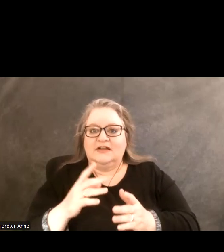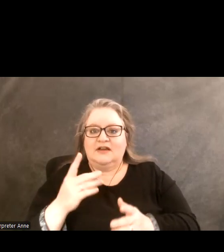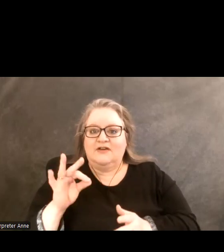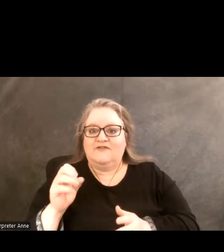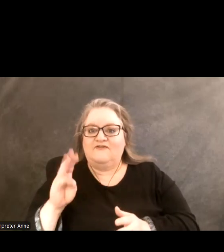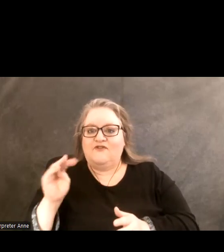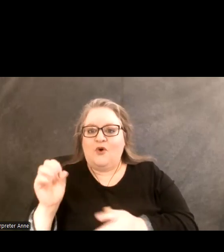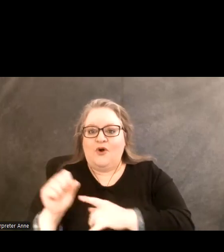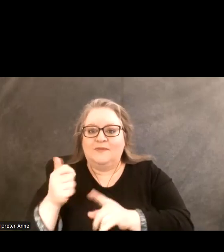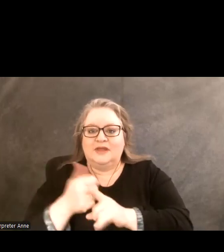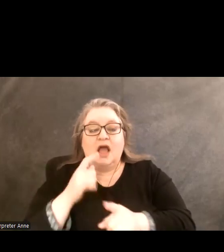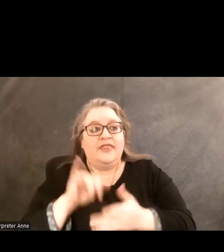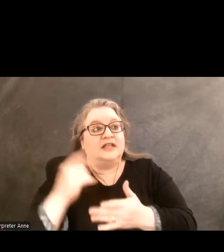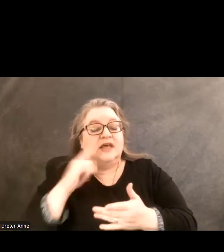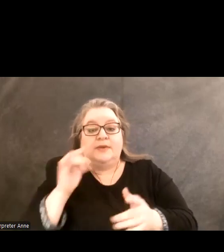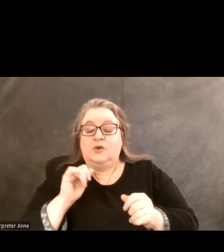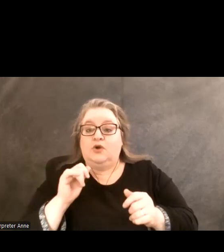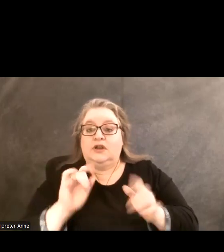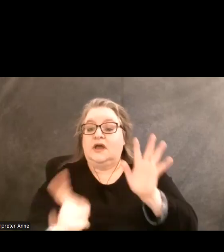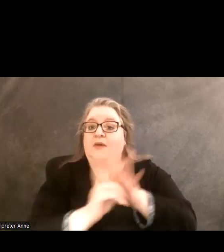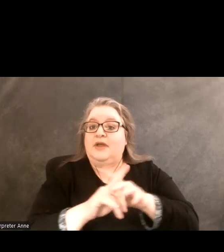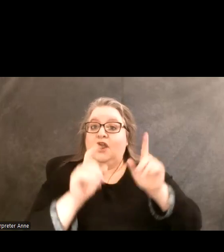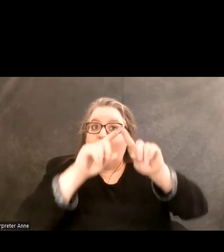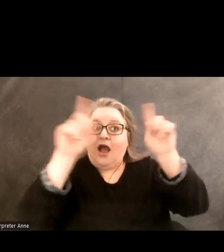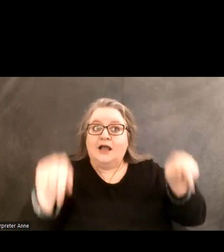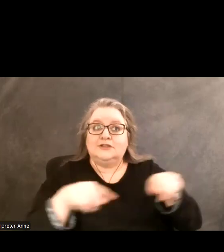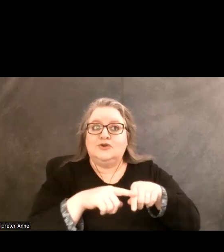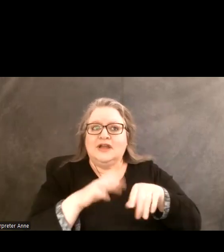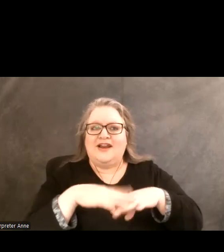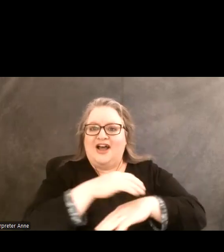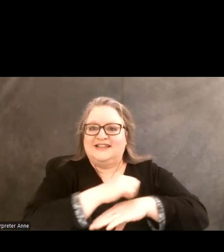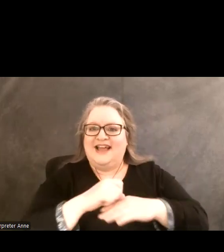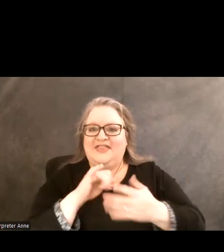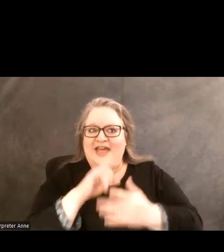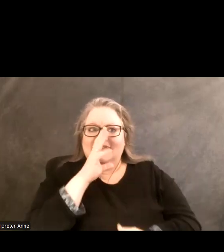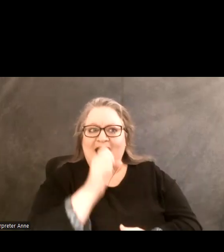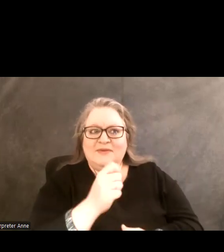somebody would appear on screen on stage, like, is really captivating and interesting in a new --